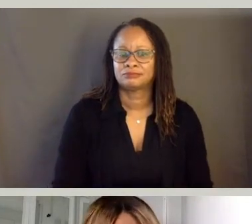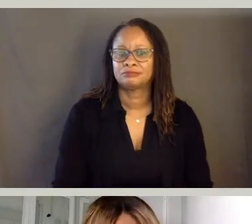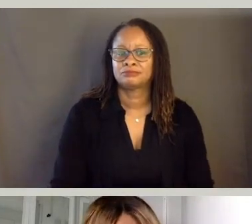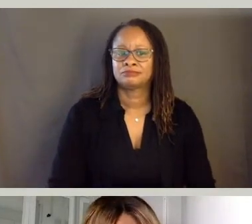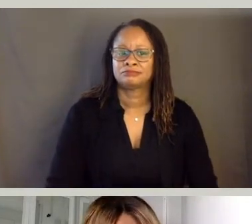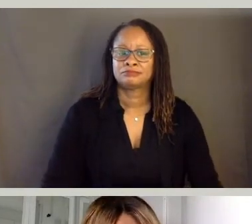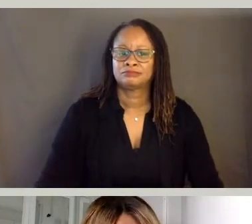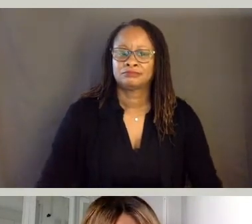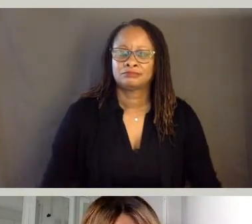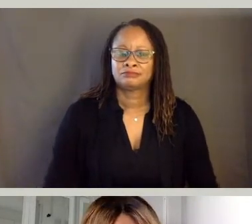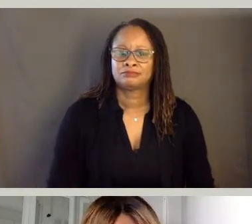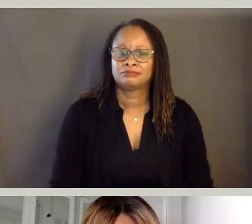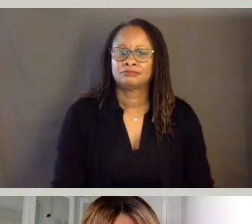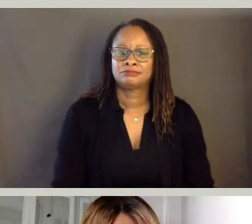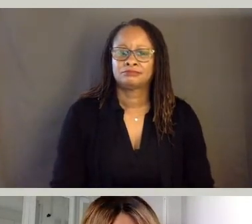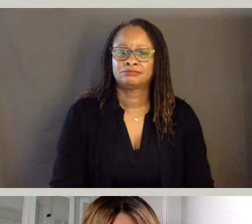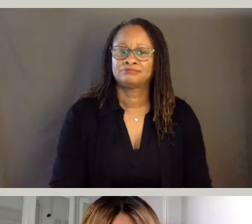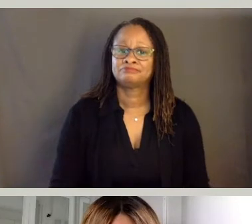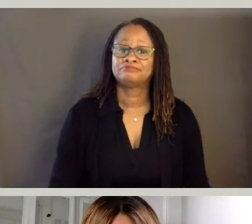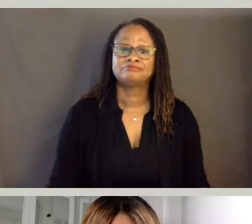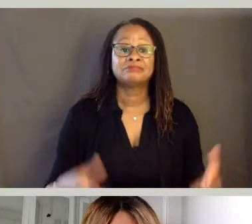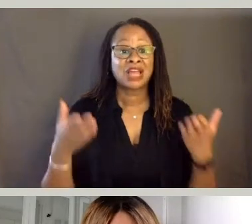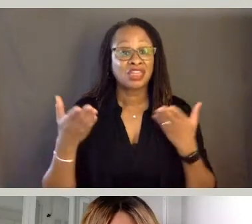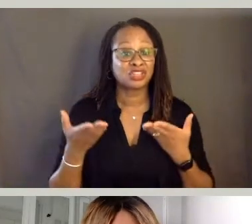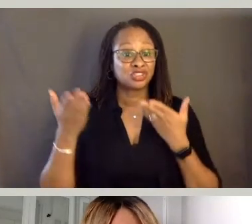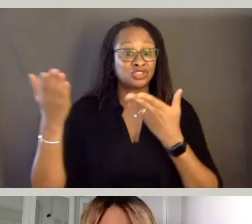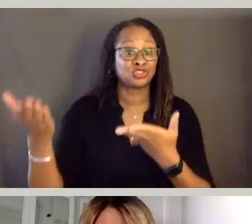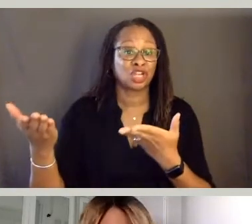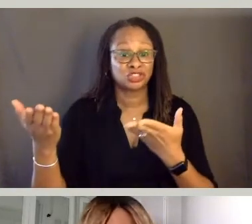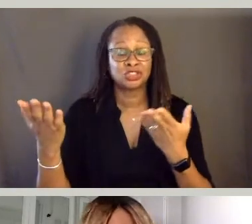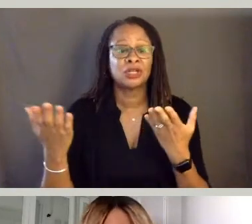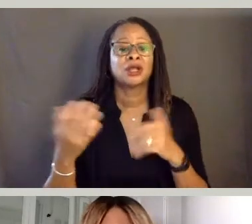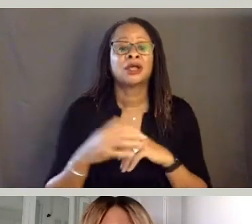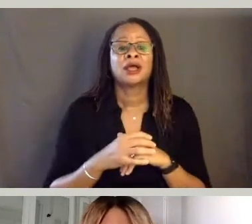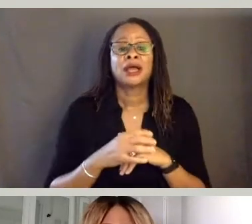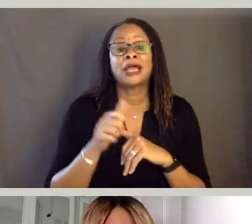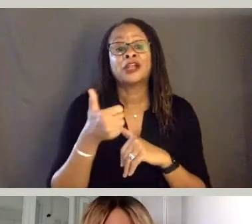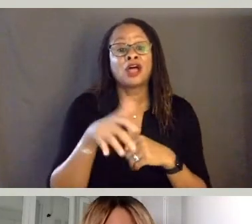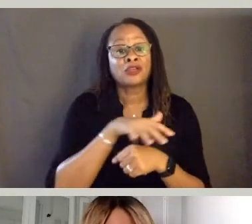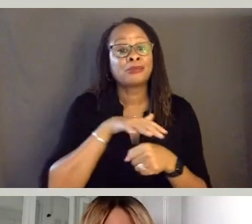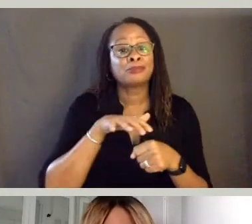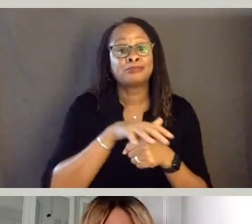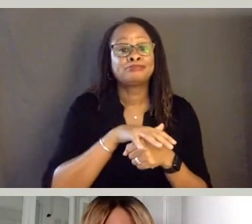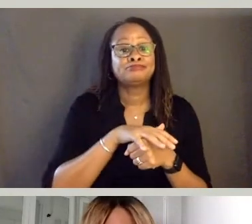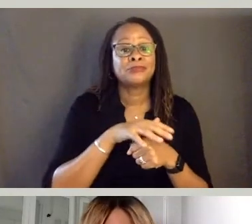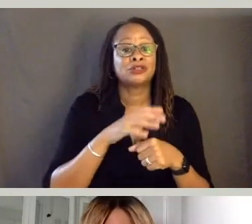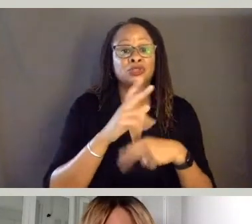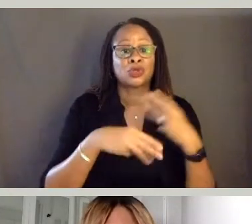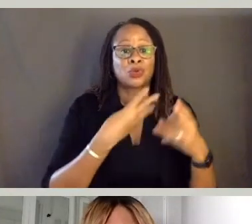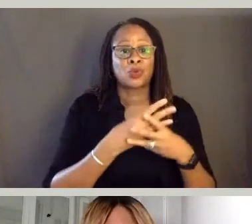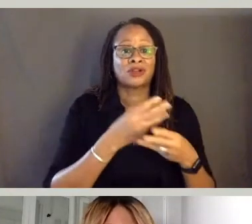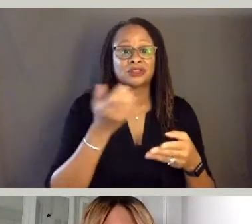I think that the insinuation or the suggestion is that there are few in other places around the world, there's fewer trans folks working in front of